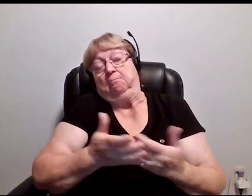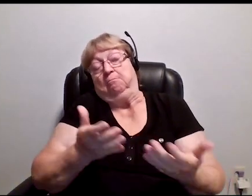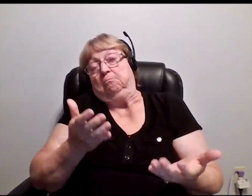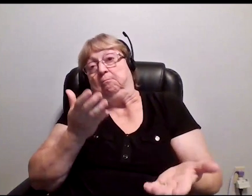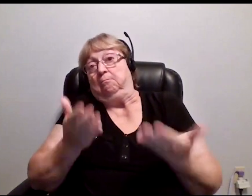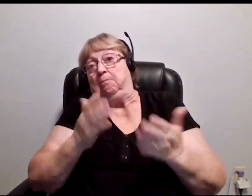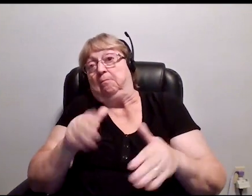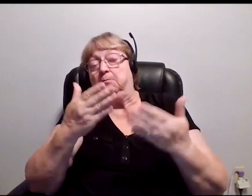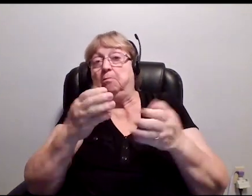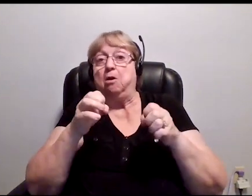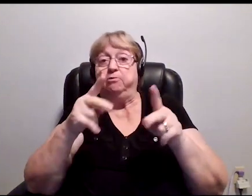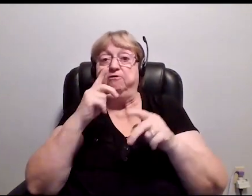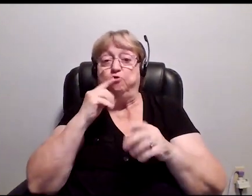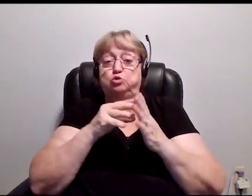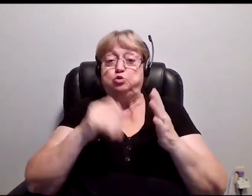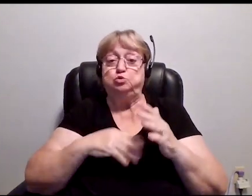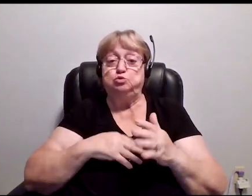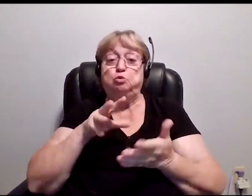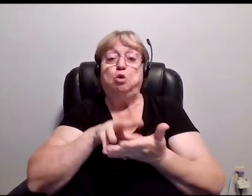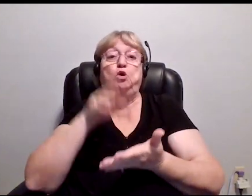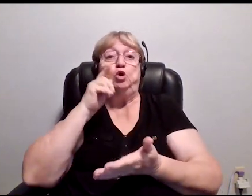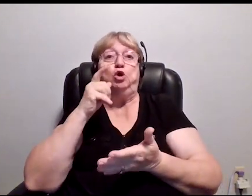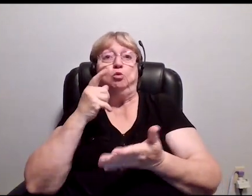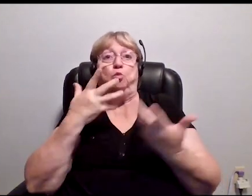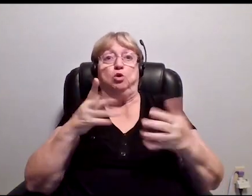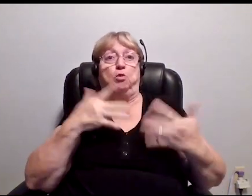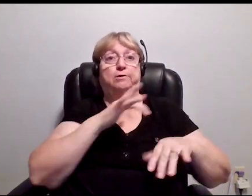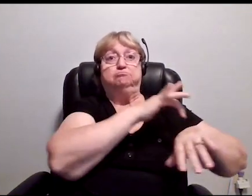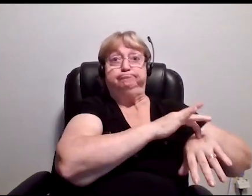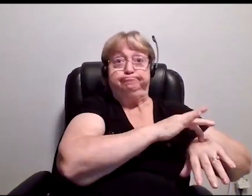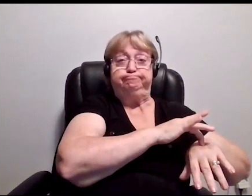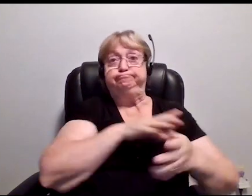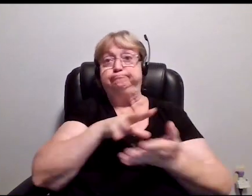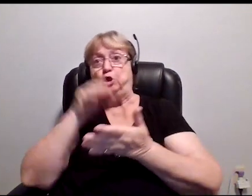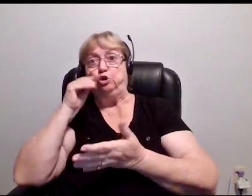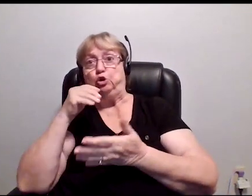to relearn and refresh what they learned in the lab. There are many reasons to use virtual simulations,